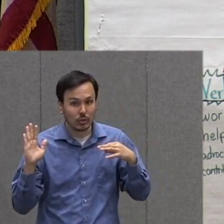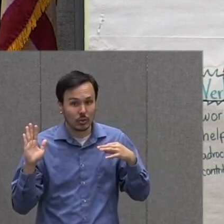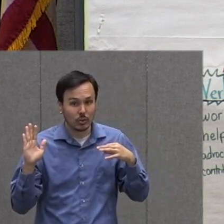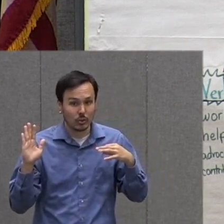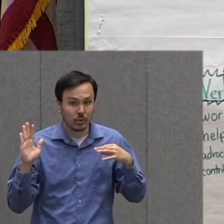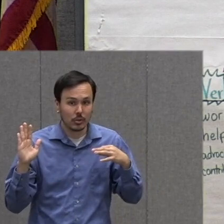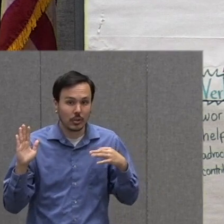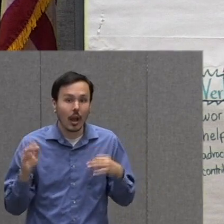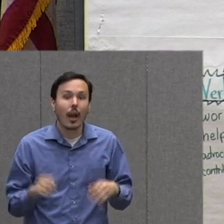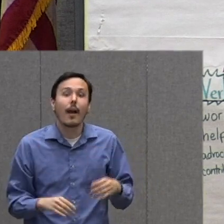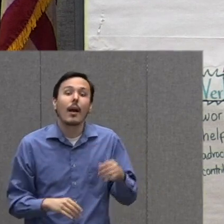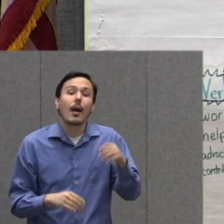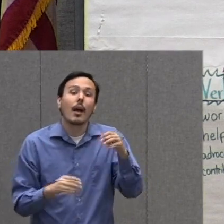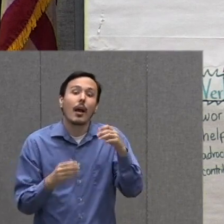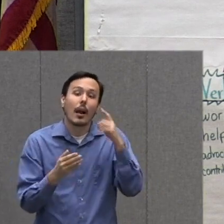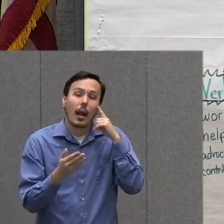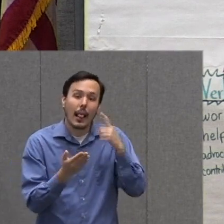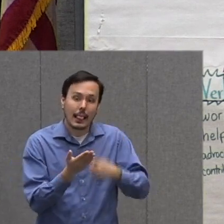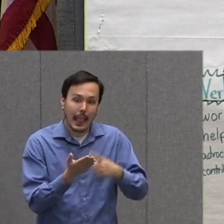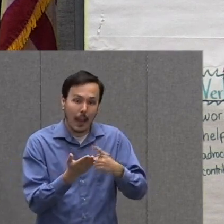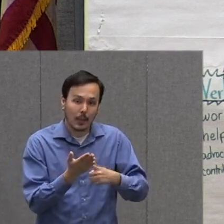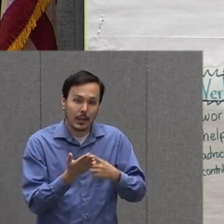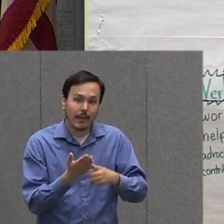Collaborative patient volunteers.